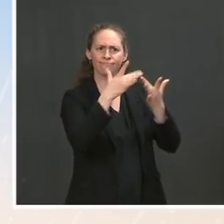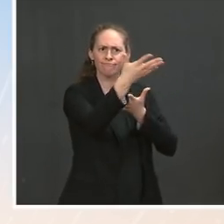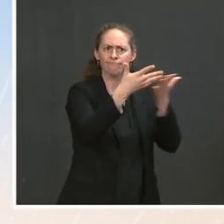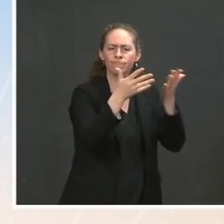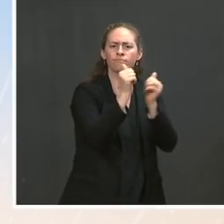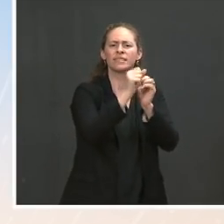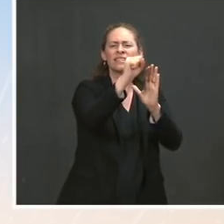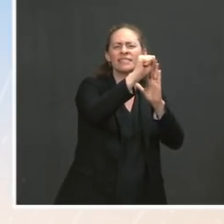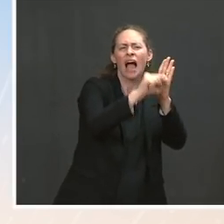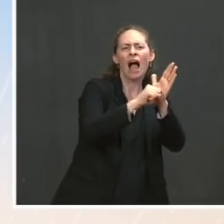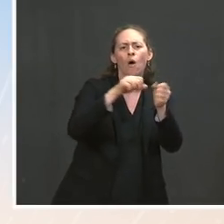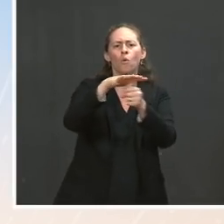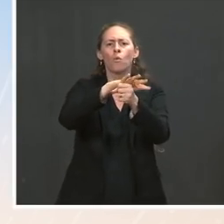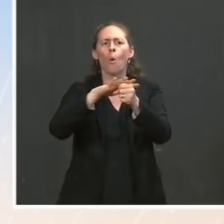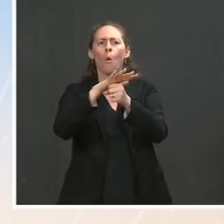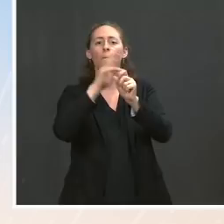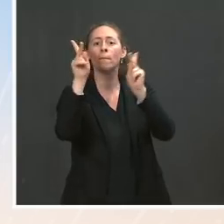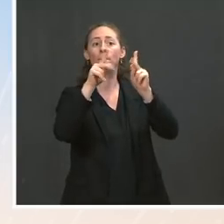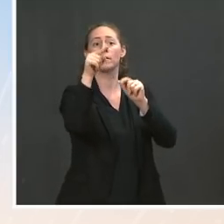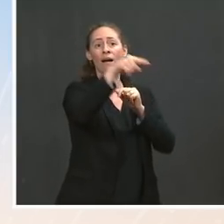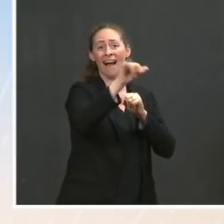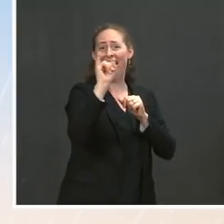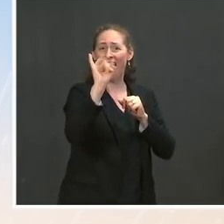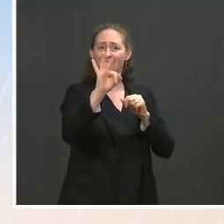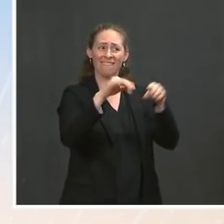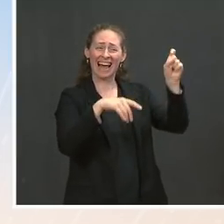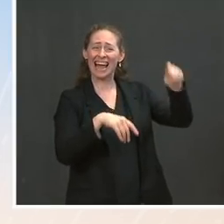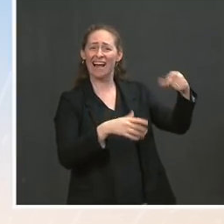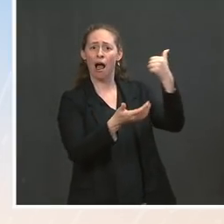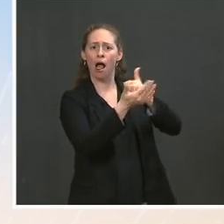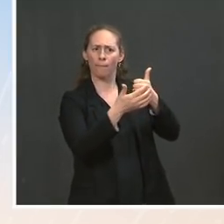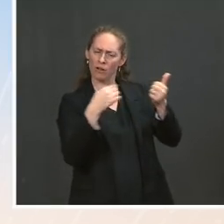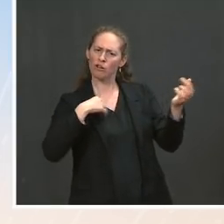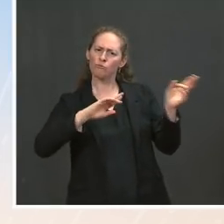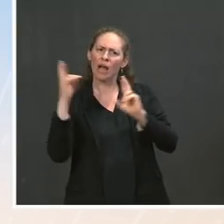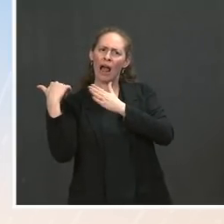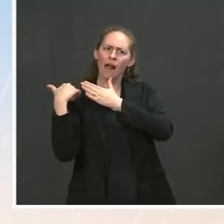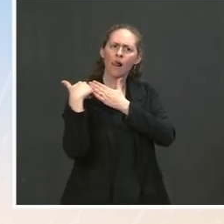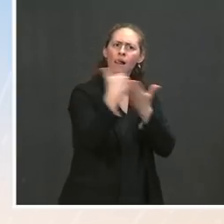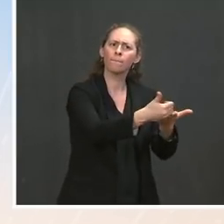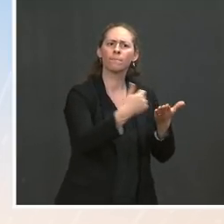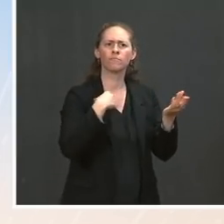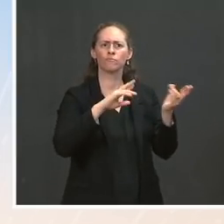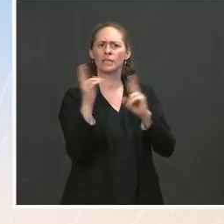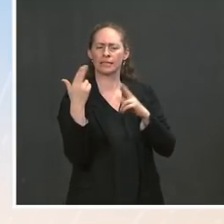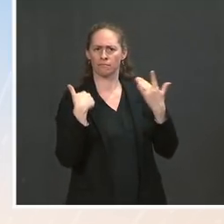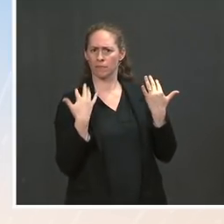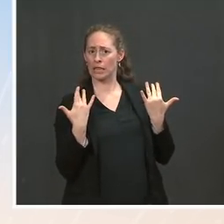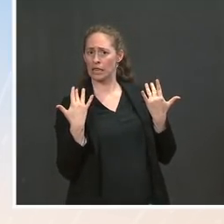be made or be required. We have not received requests at this point yet, but we stand ready to respond